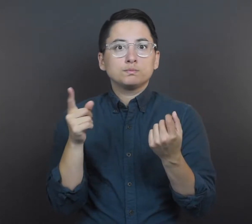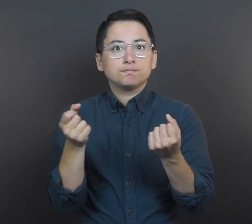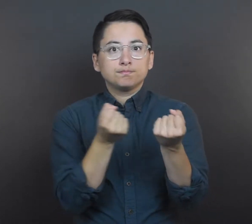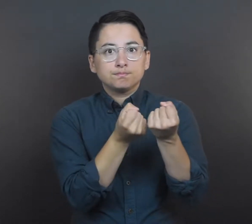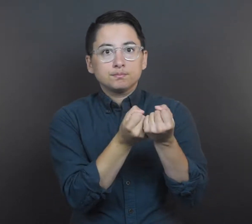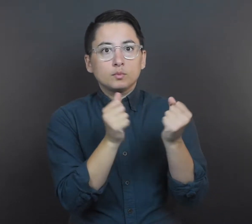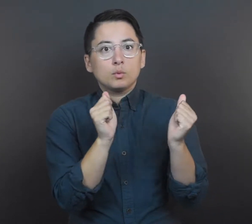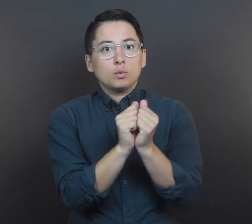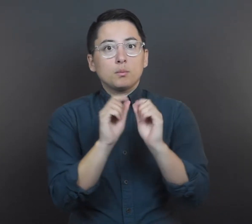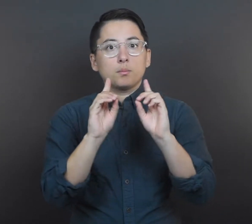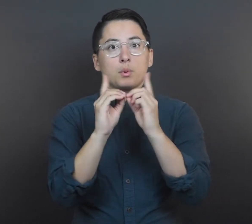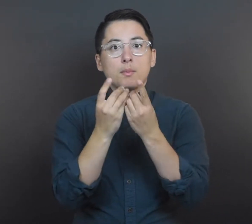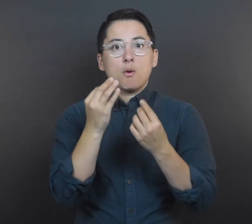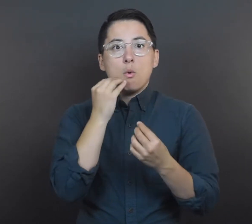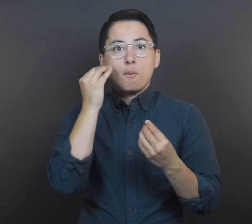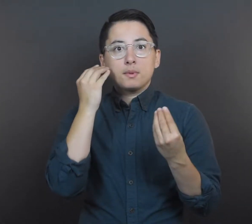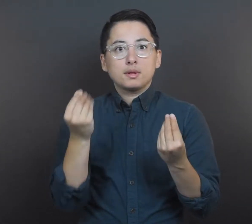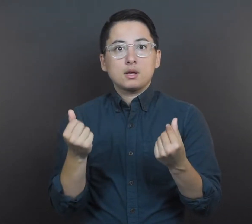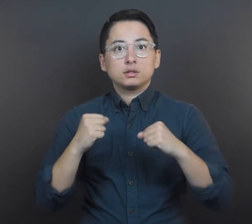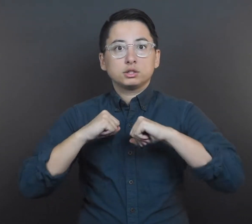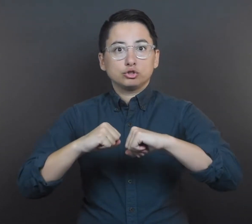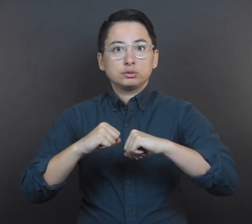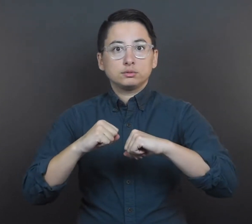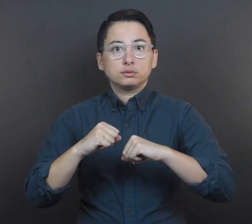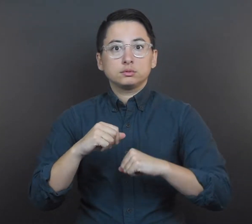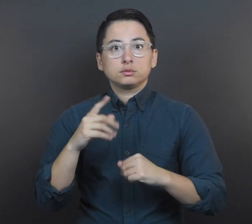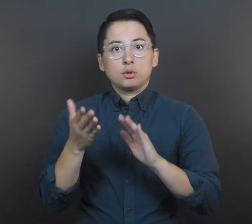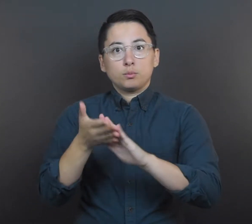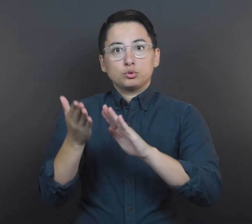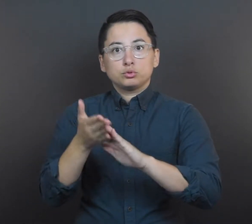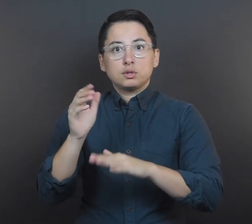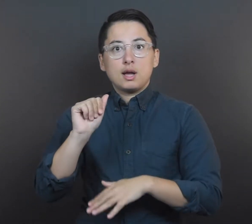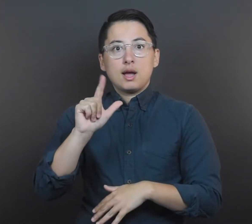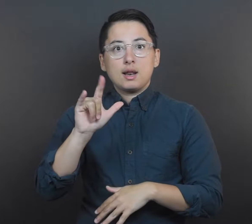Mabel was deployed for the first time in her CDC career to assist with the Department of